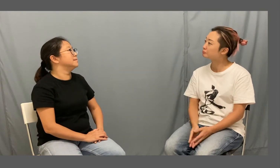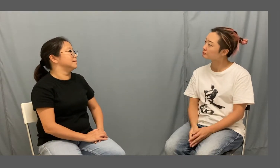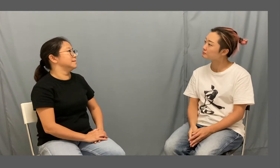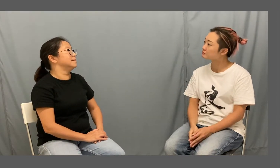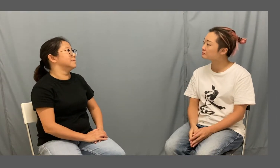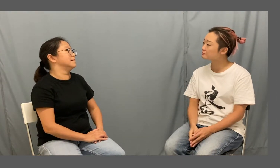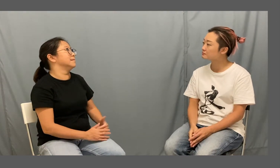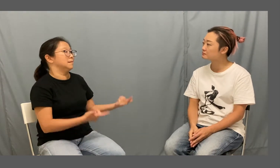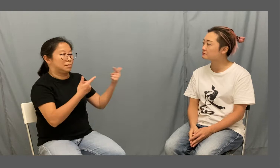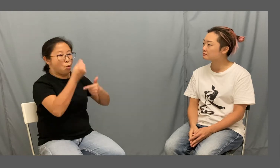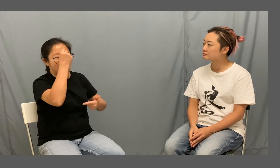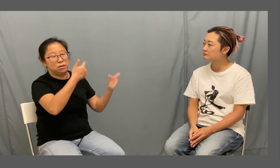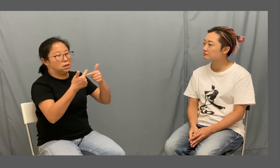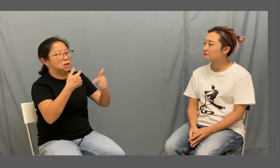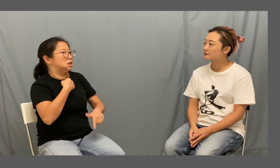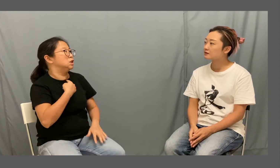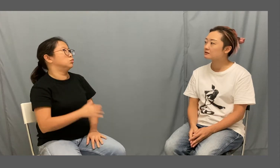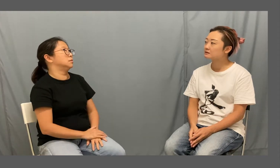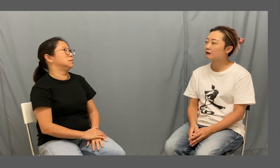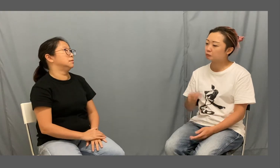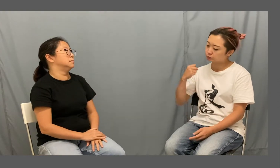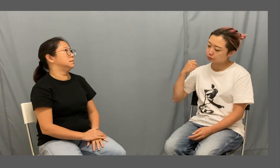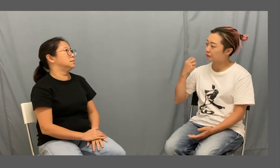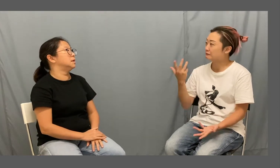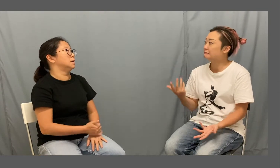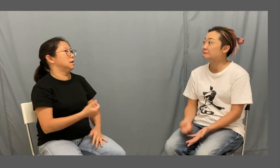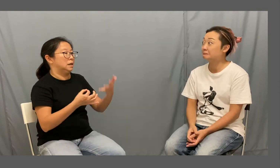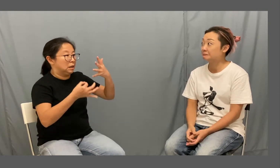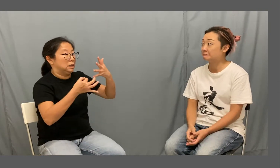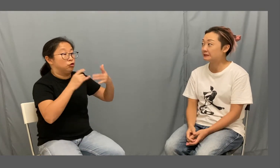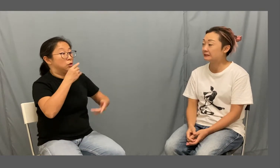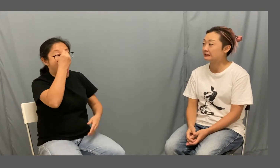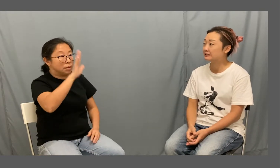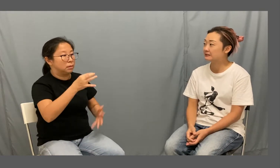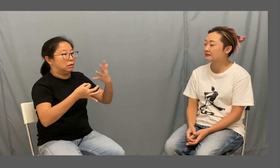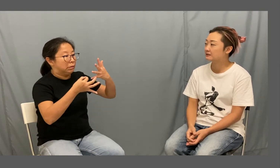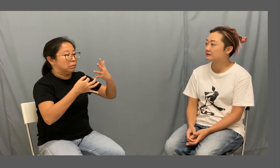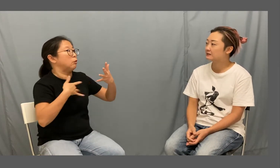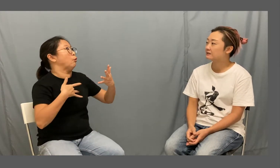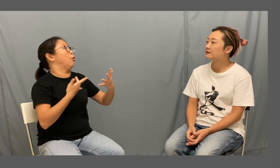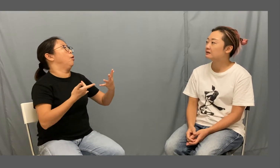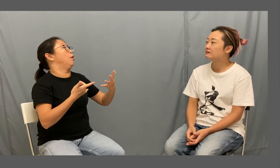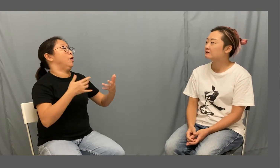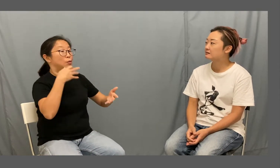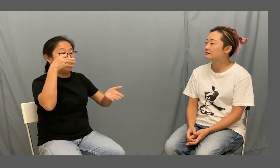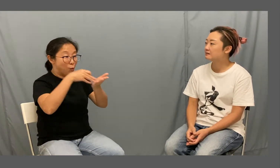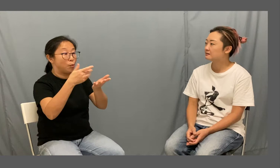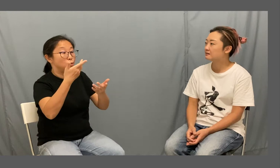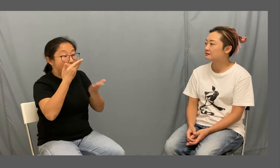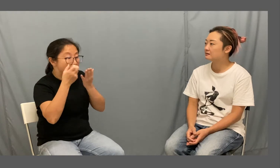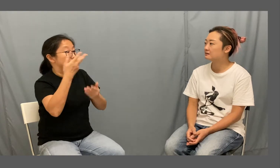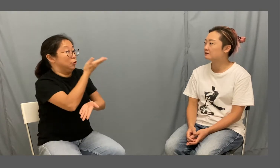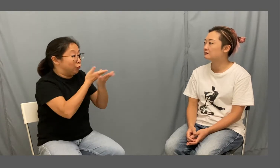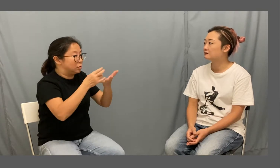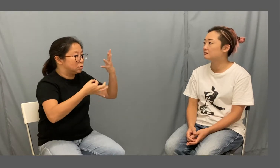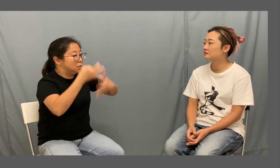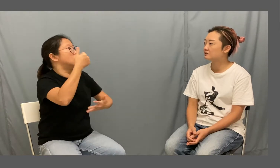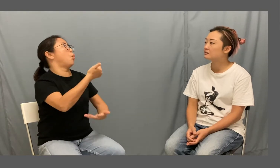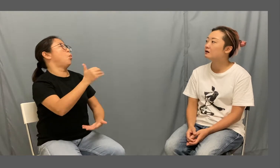Lisa: Lifelong learning Cat: Let's do it Lisa: You are either growing or rotting Just enrol a training and engage with the Deaf community